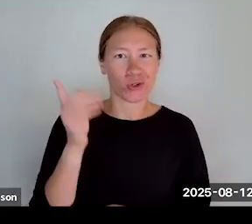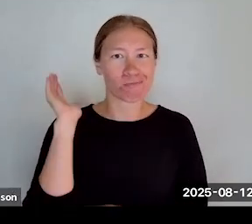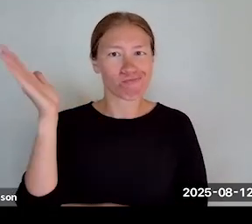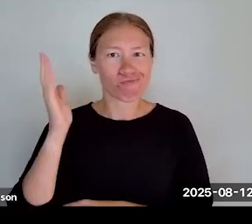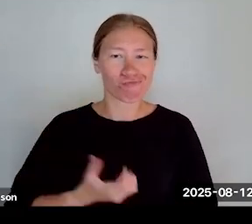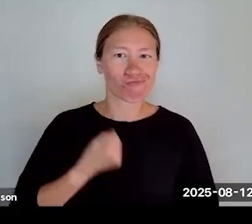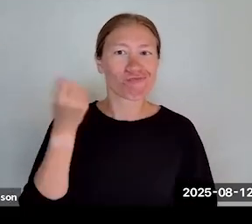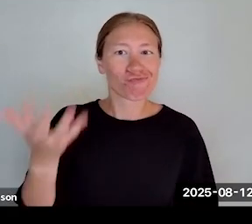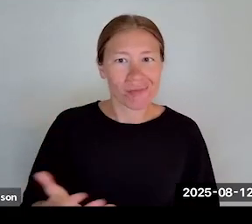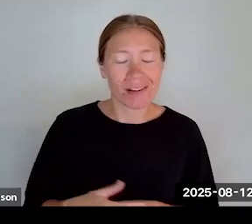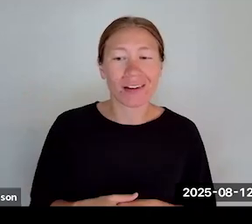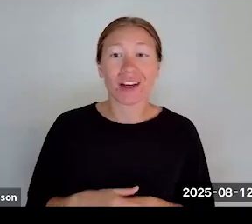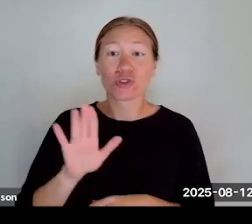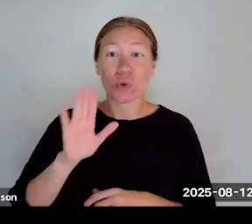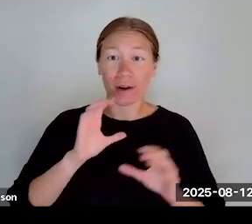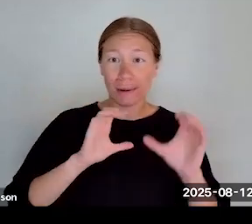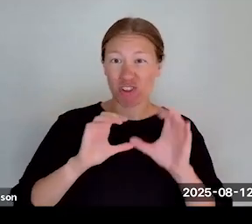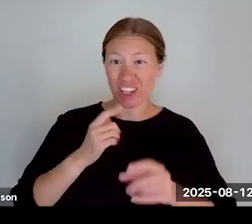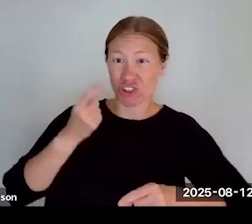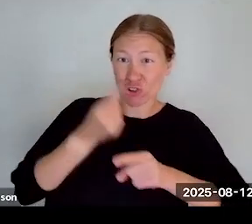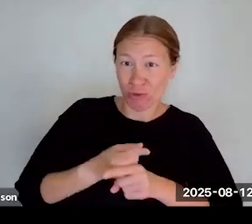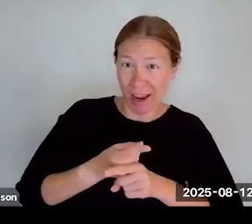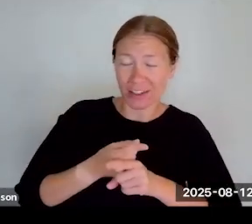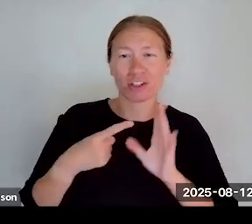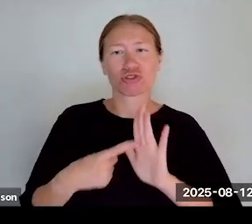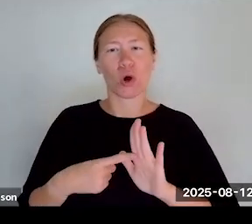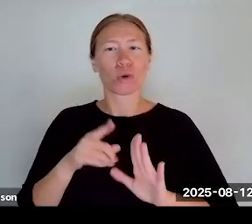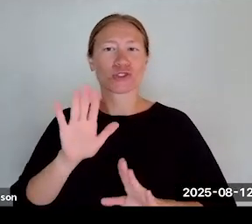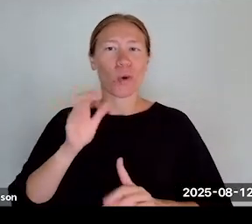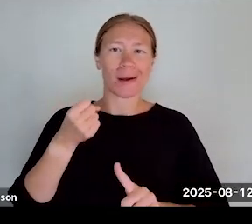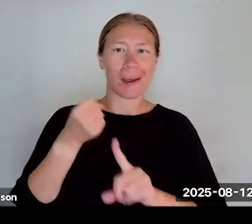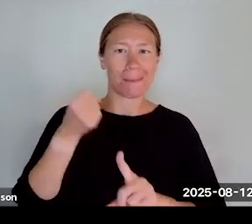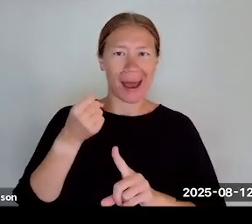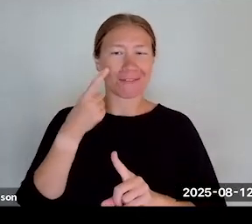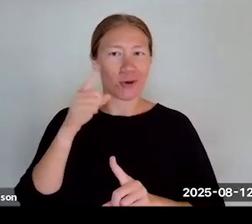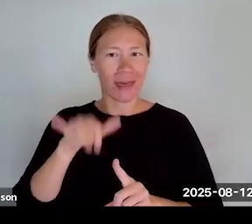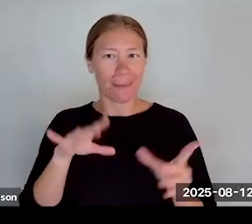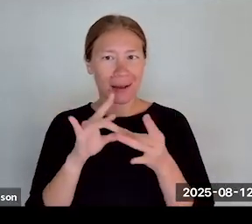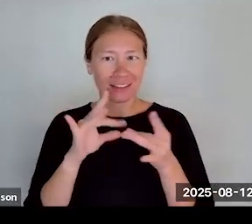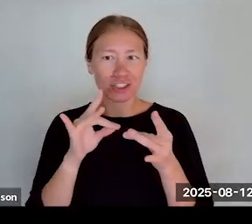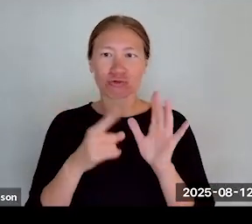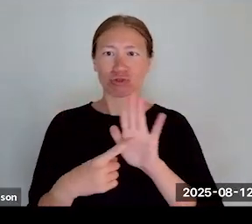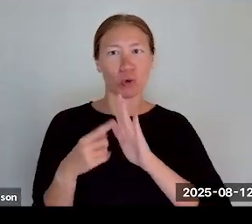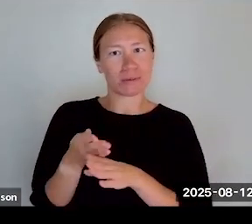it enhances the impact of your message, demonstrates professionalism, and improves comprehension.